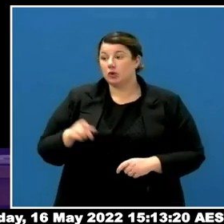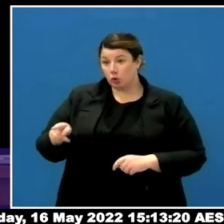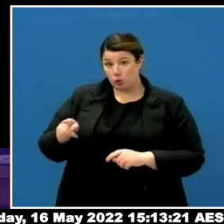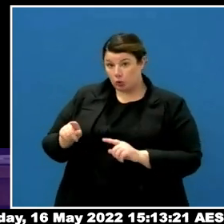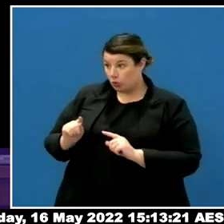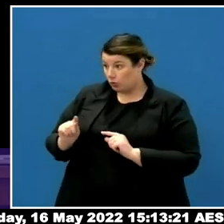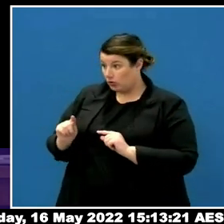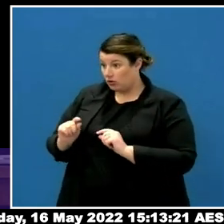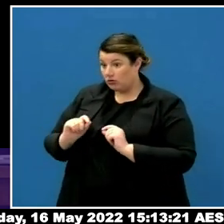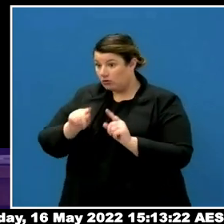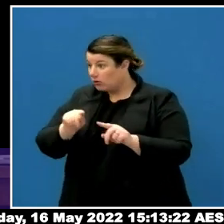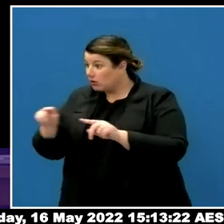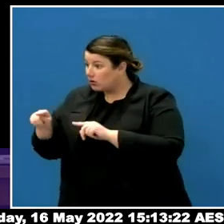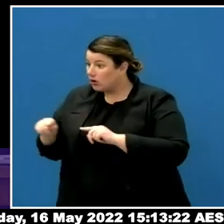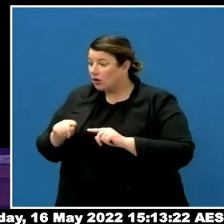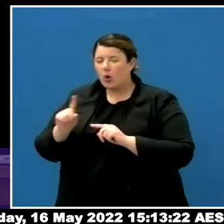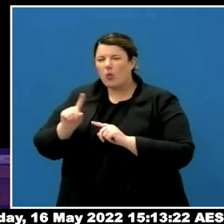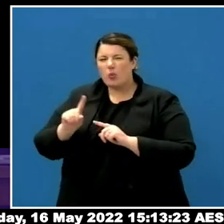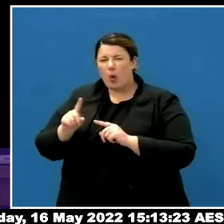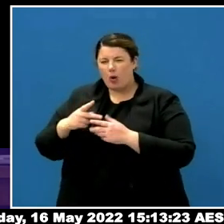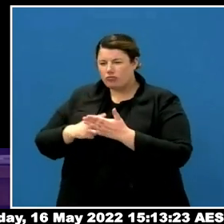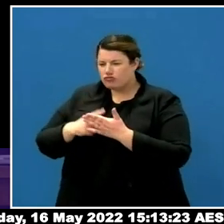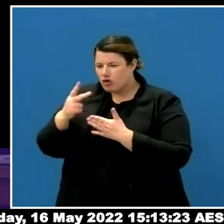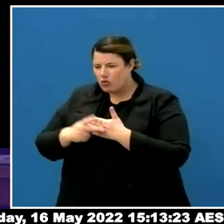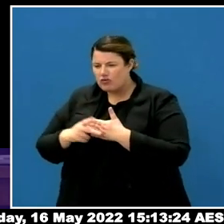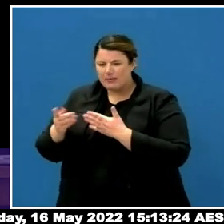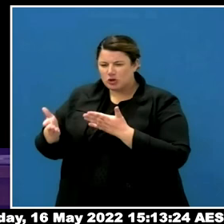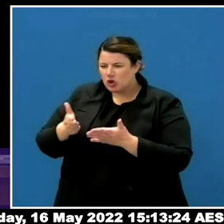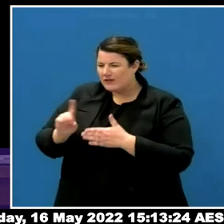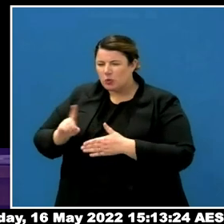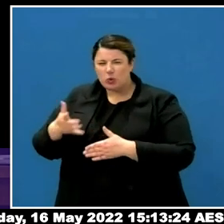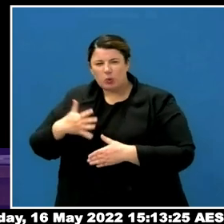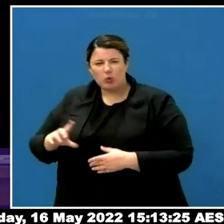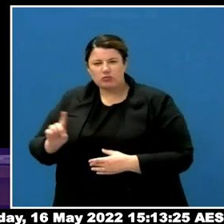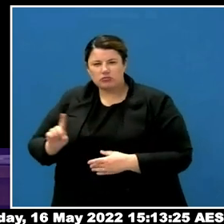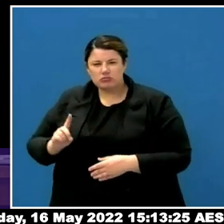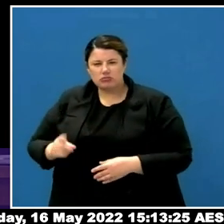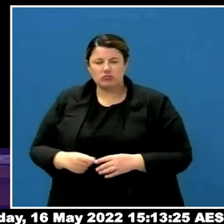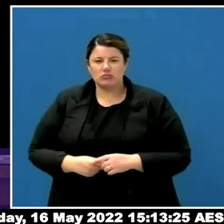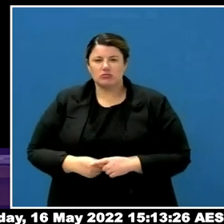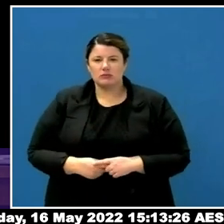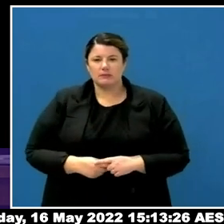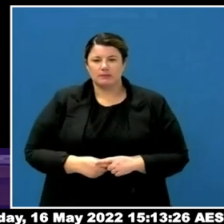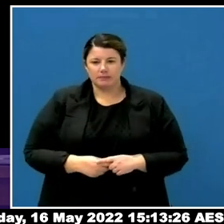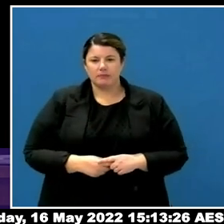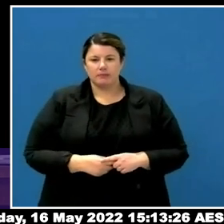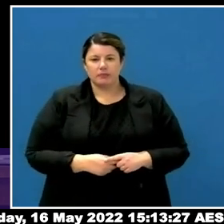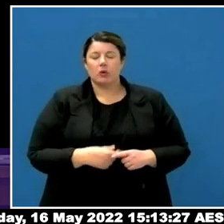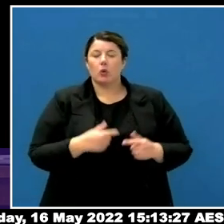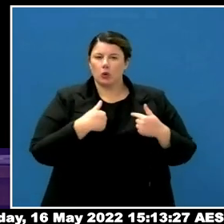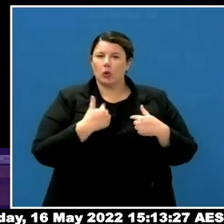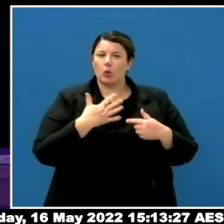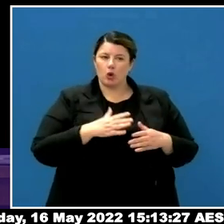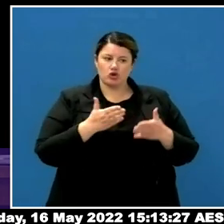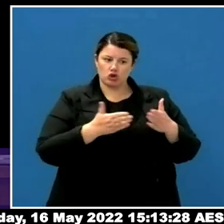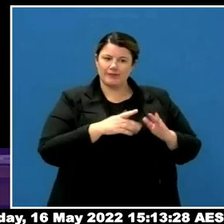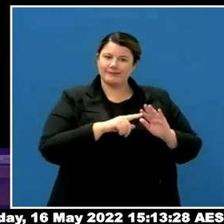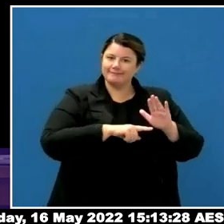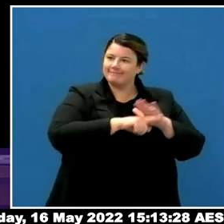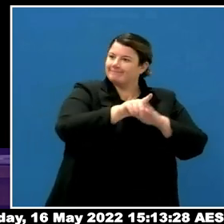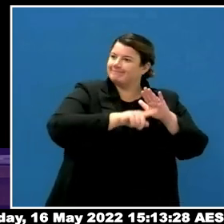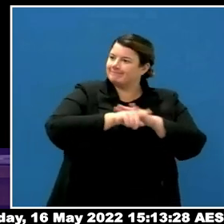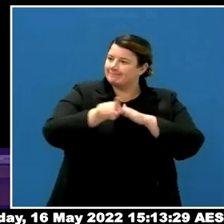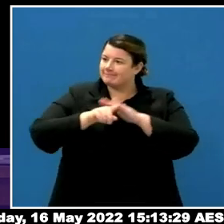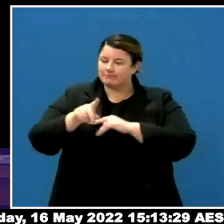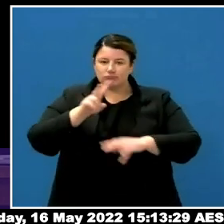Well, we wanted him to be able to access the community, to be able to interact